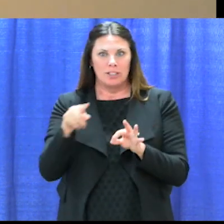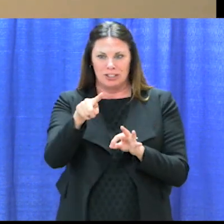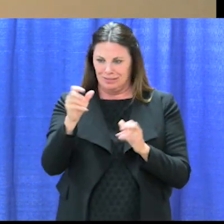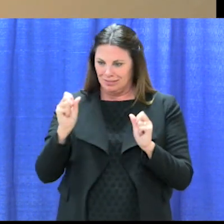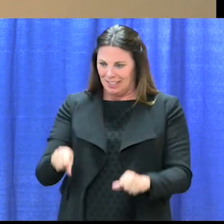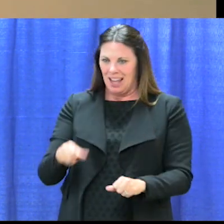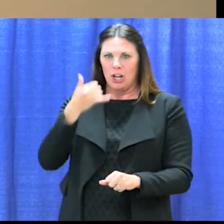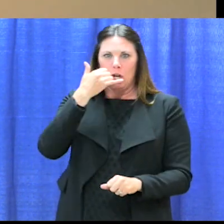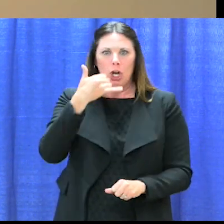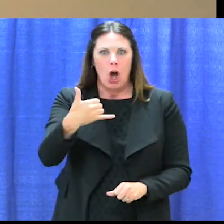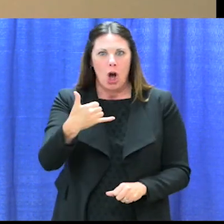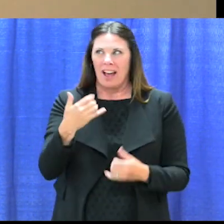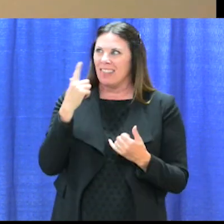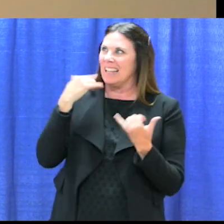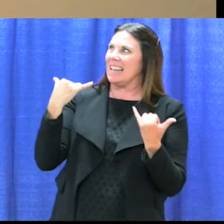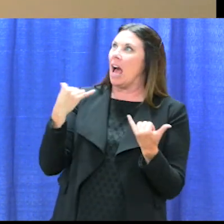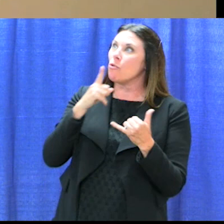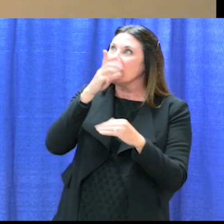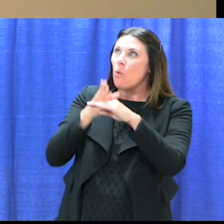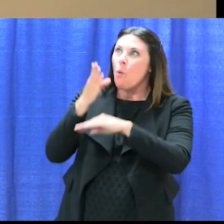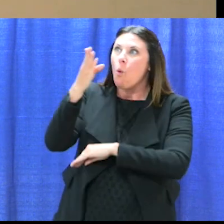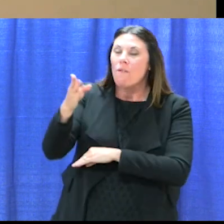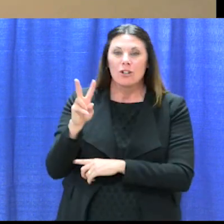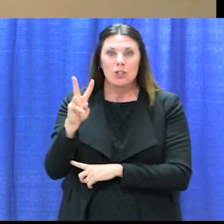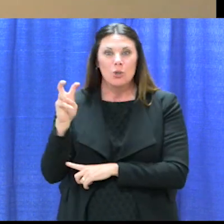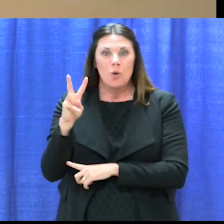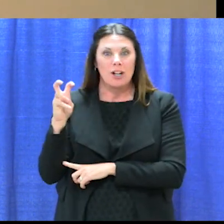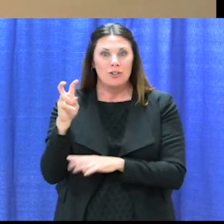the number is over 200 and apply for the service.